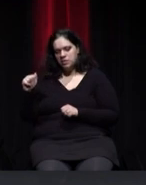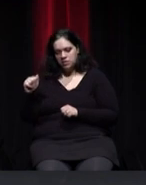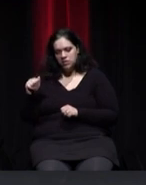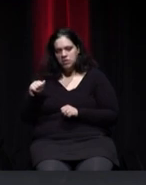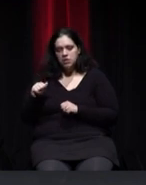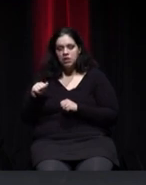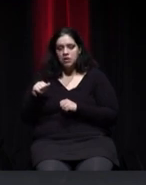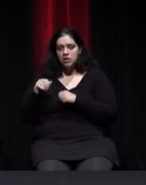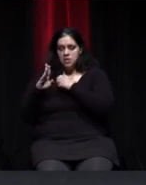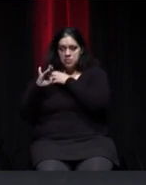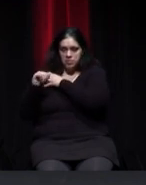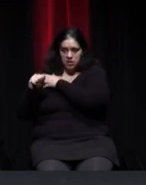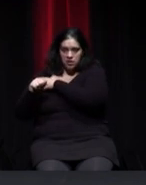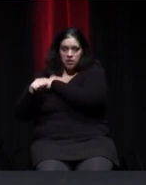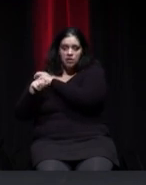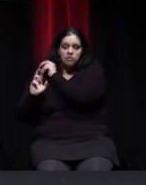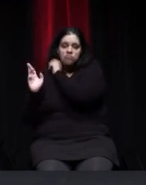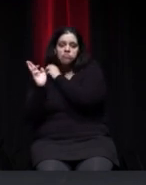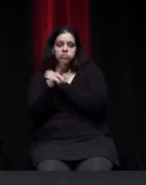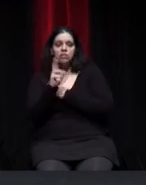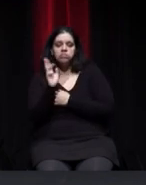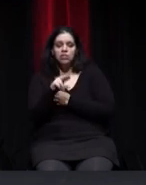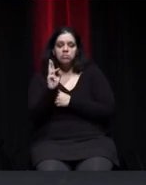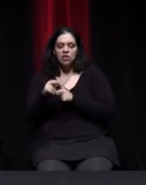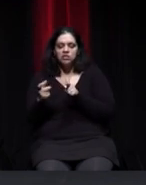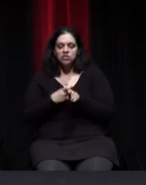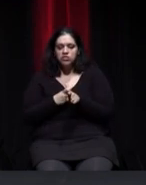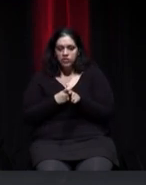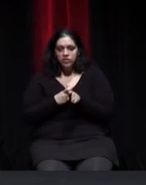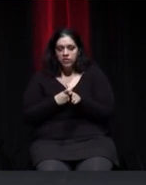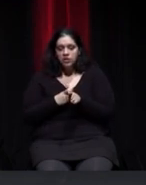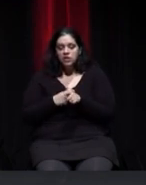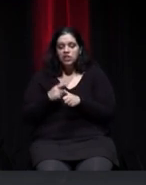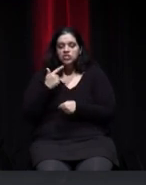Bia answers all questions of the account managers,